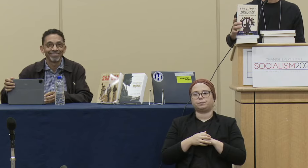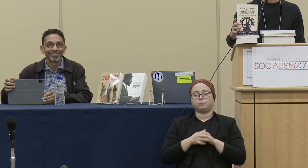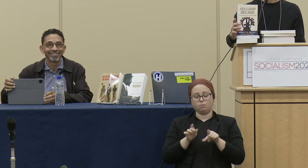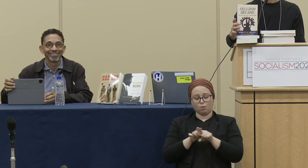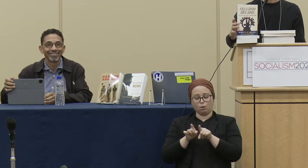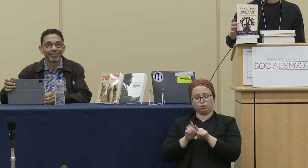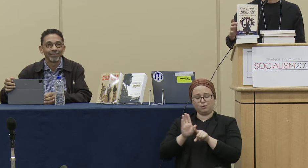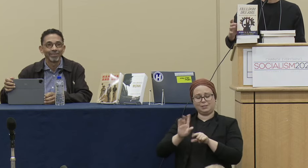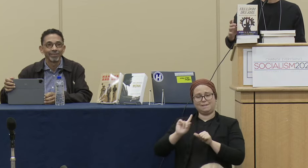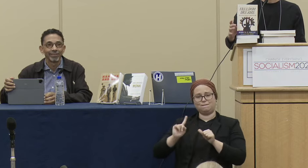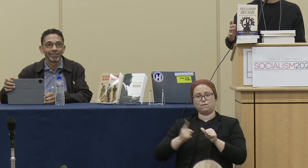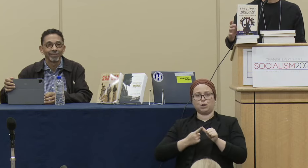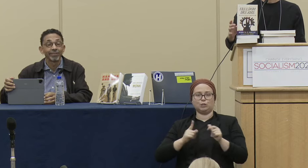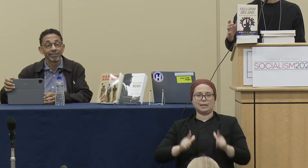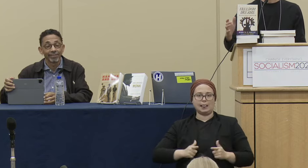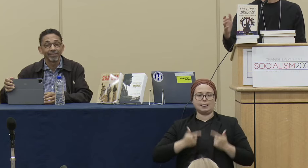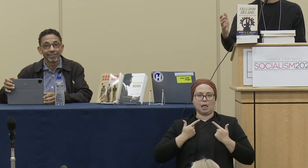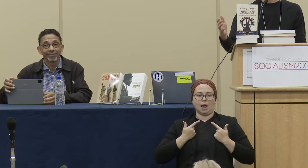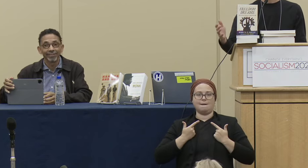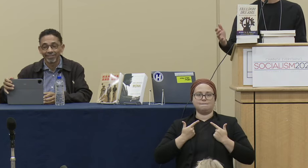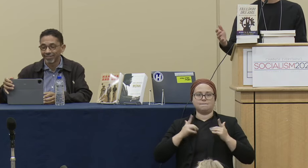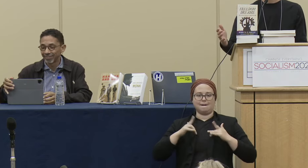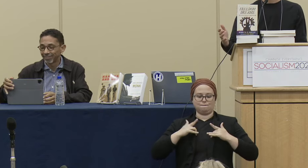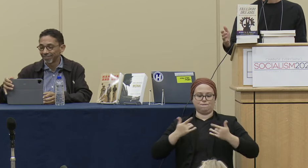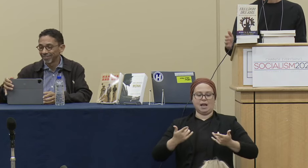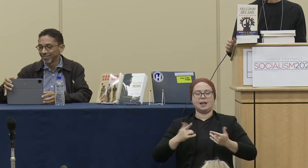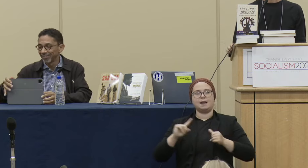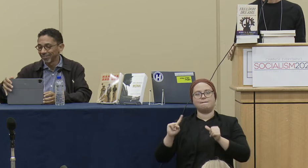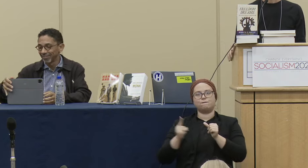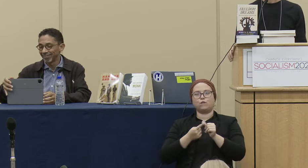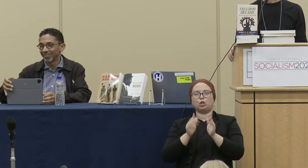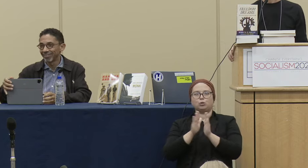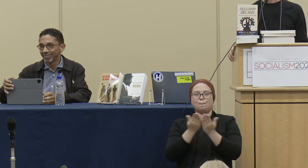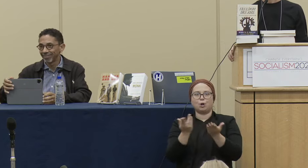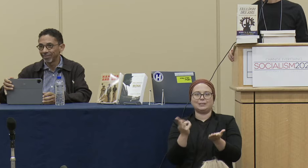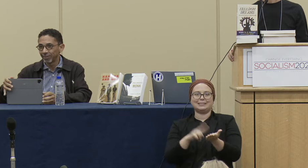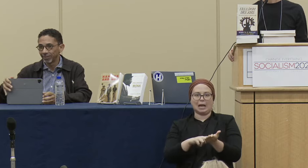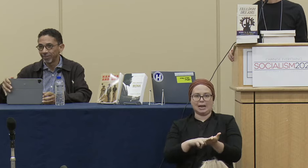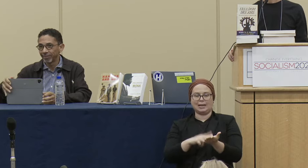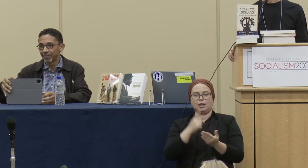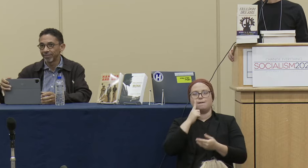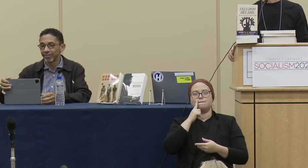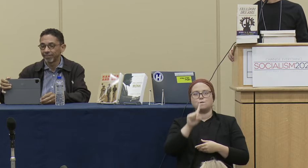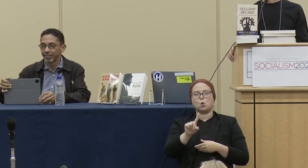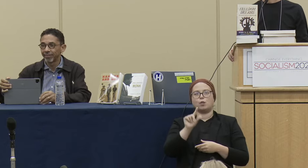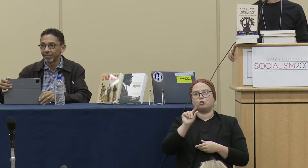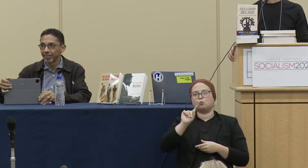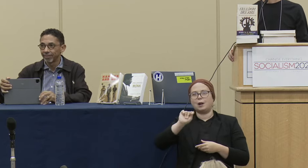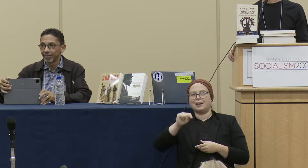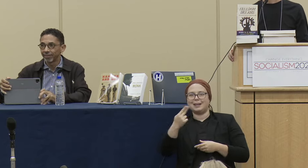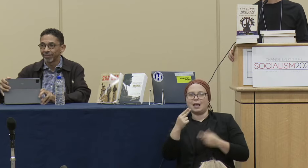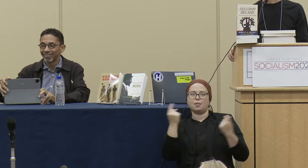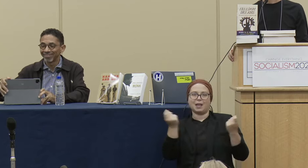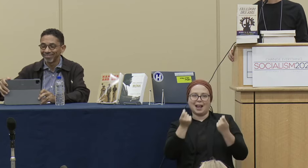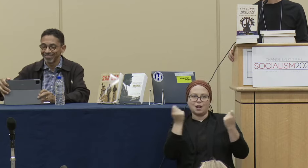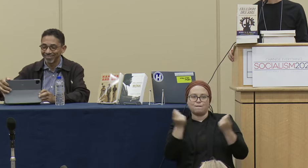conference, but also this is his first live event and first